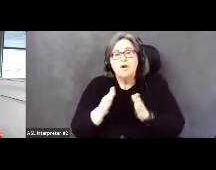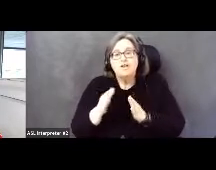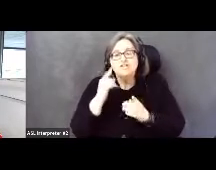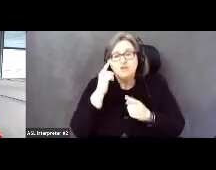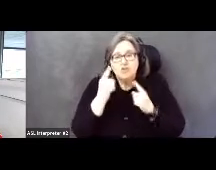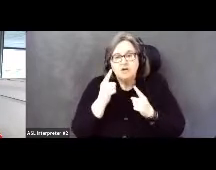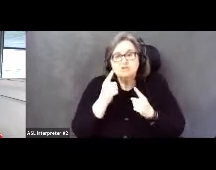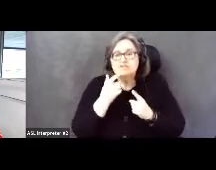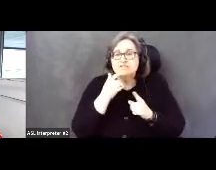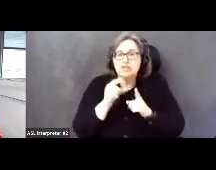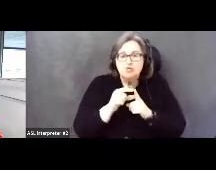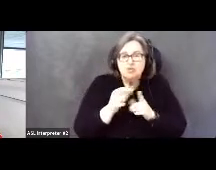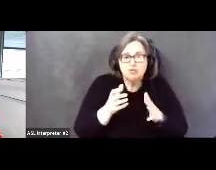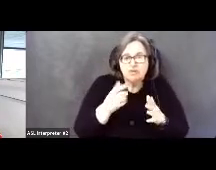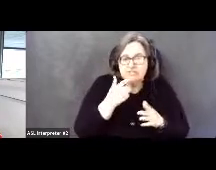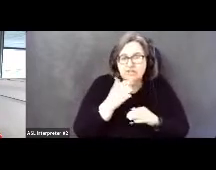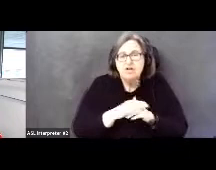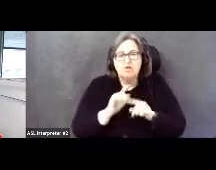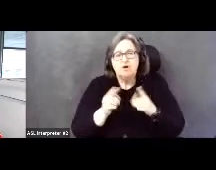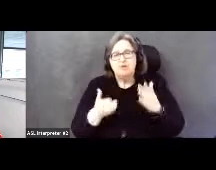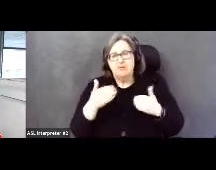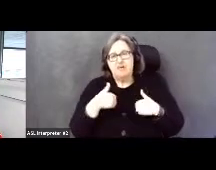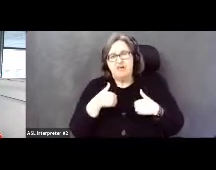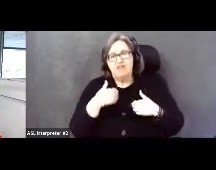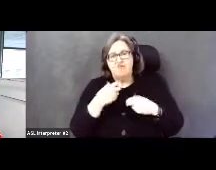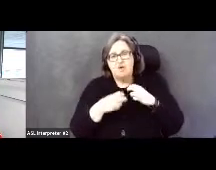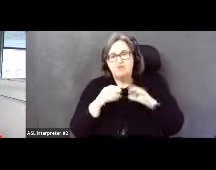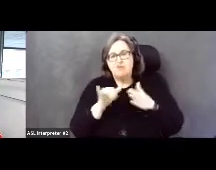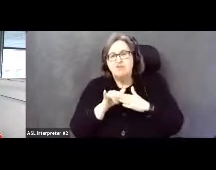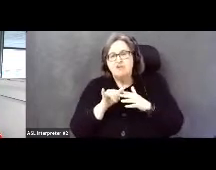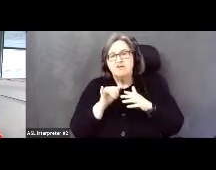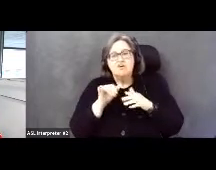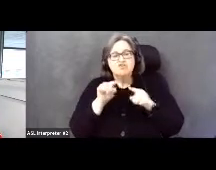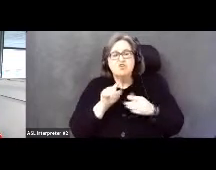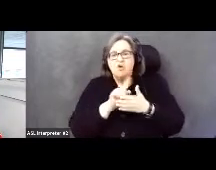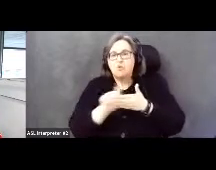But they also may have trouble doing that over a week or over a month or over a year.